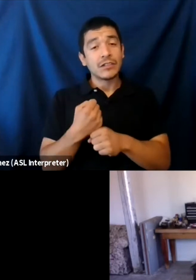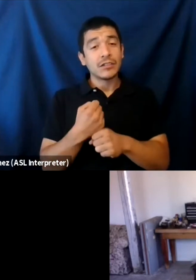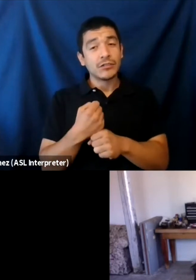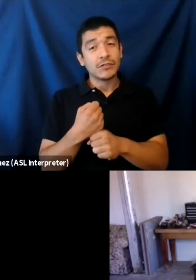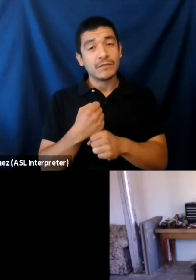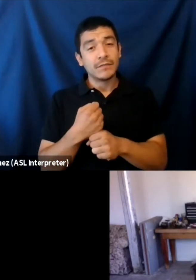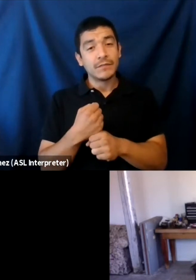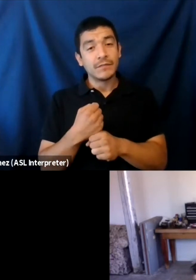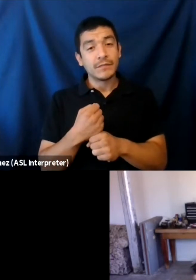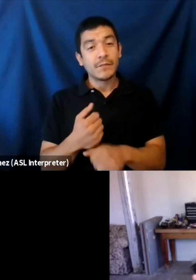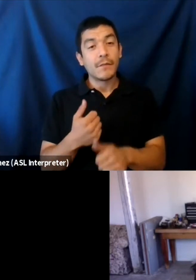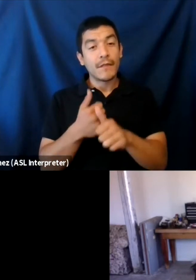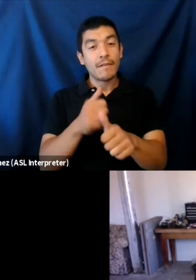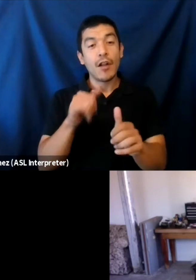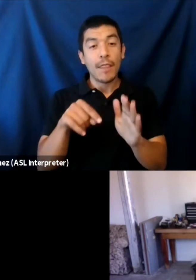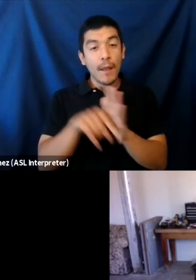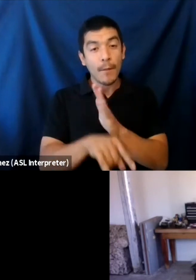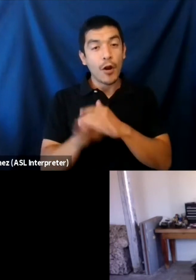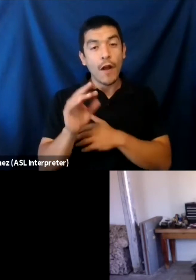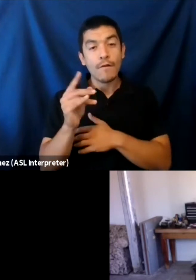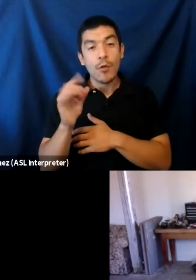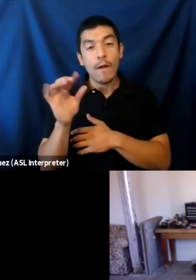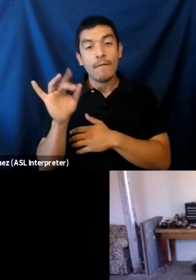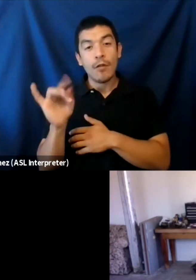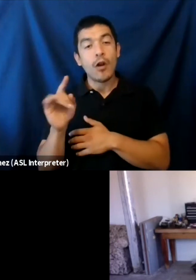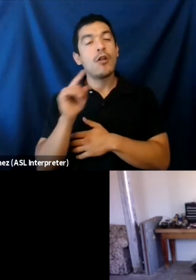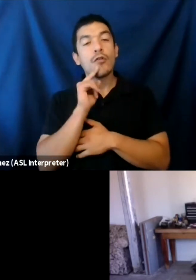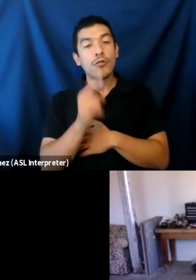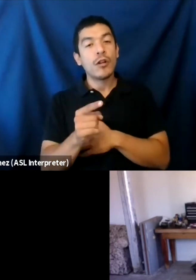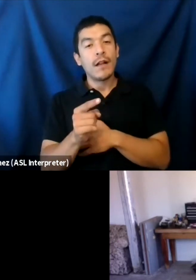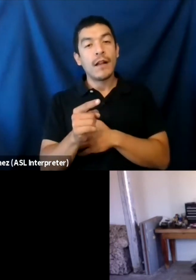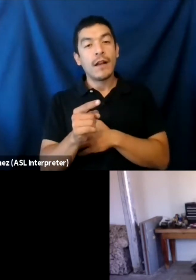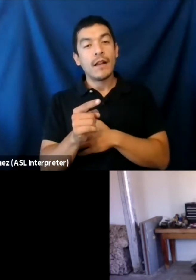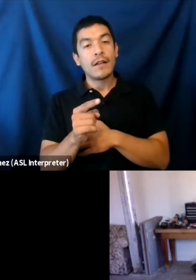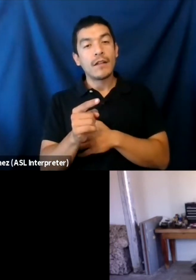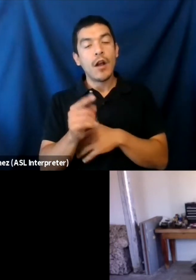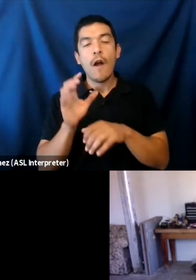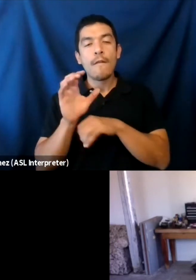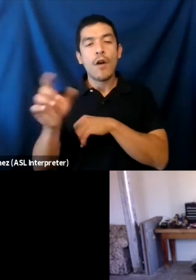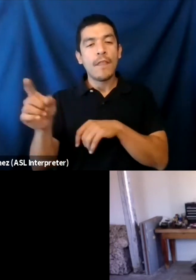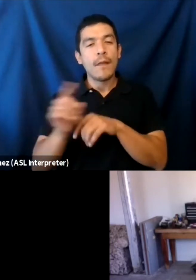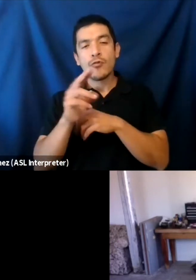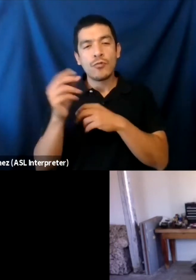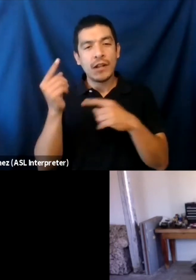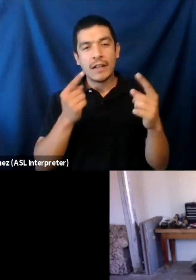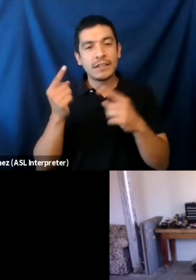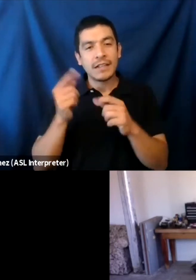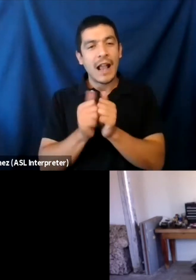following the murder of George Floyd, like really forced us to reconsider how concrete